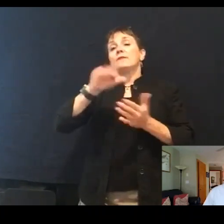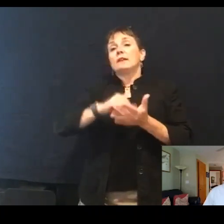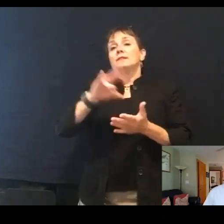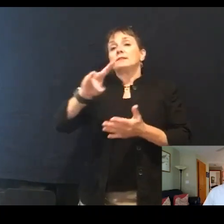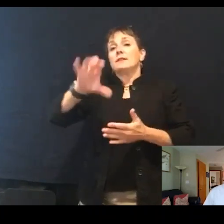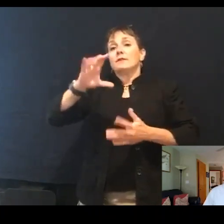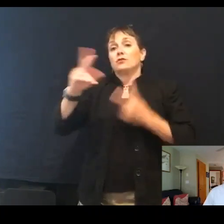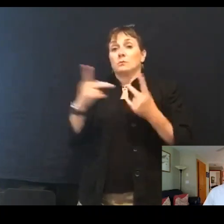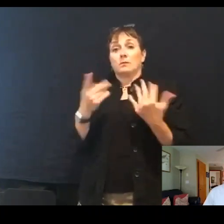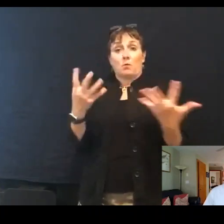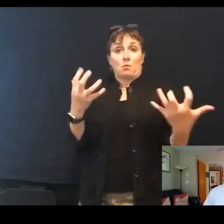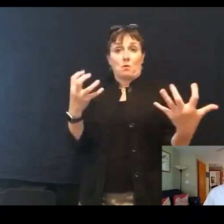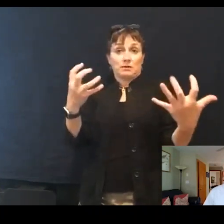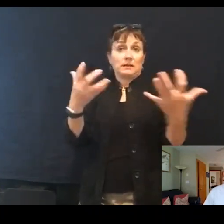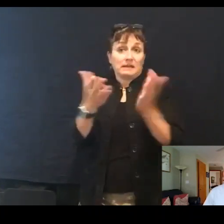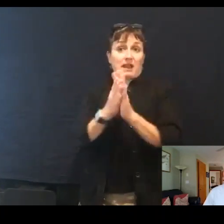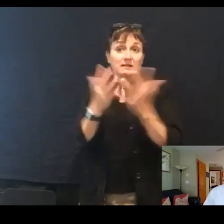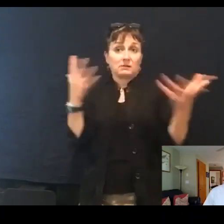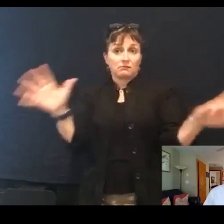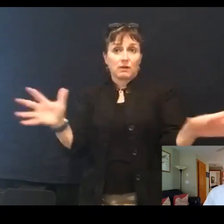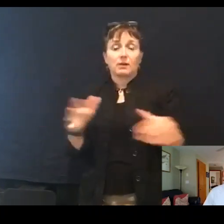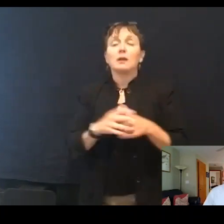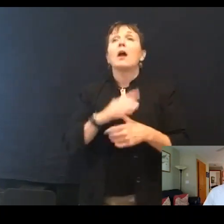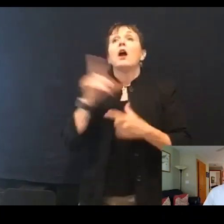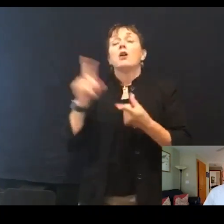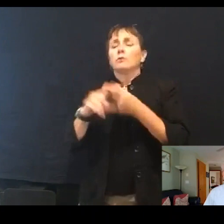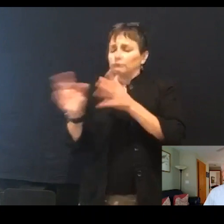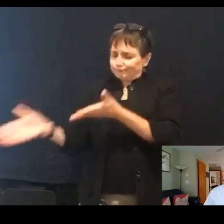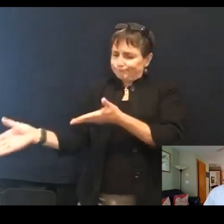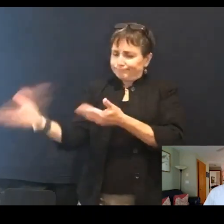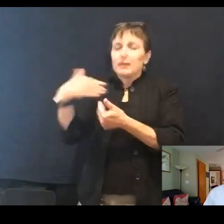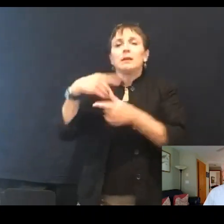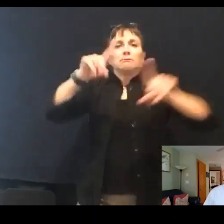have asked for genetic testing. And in testing that group of people,